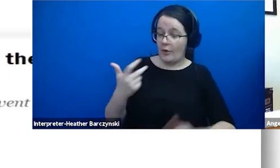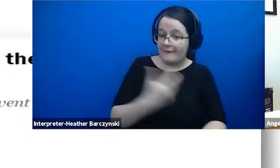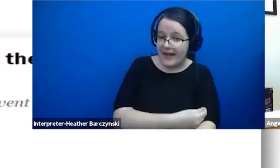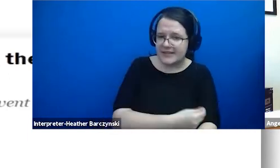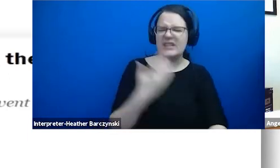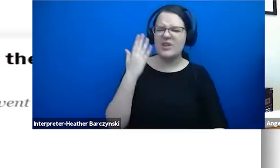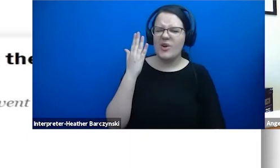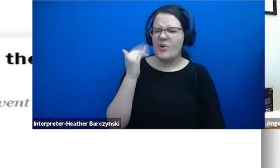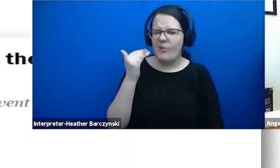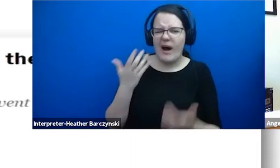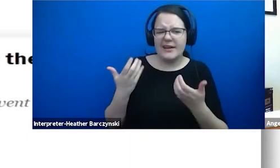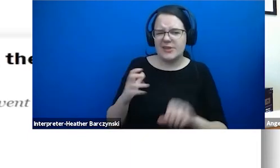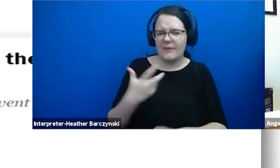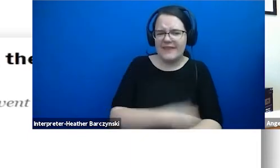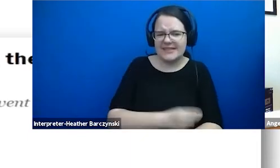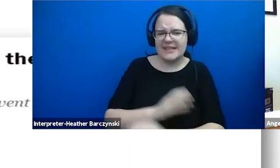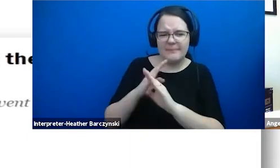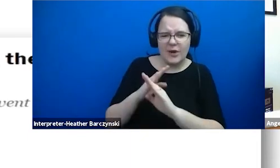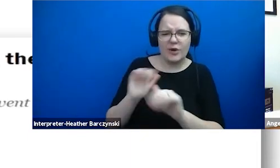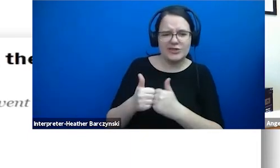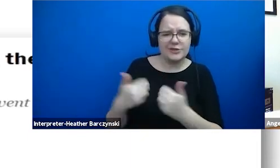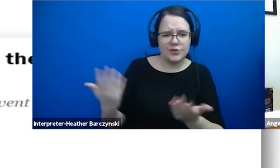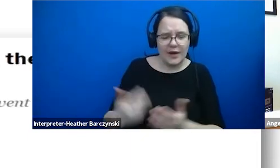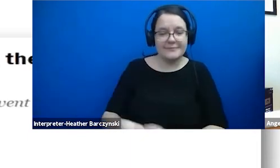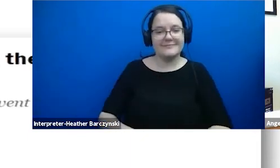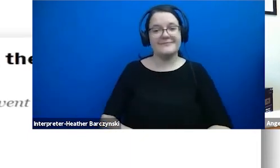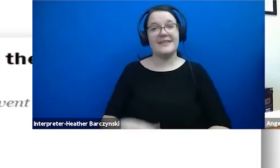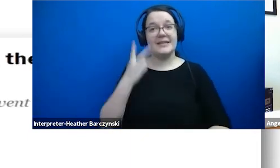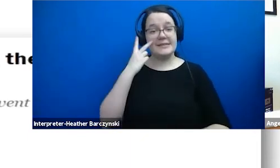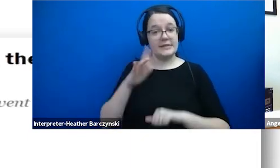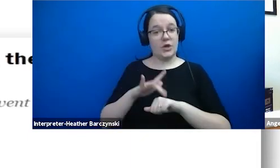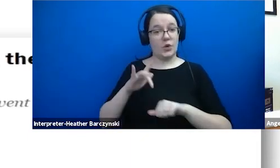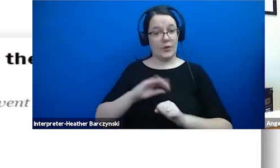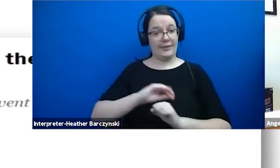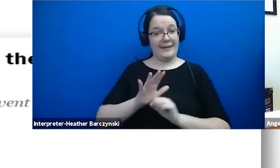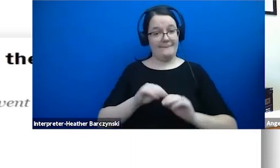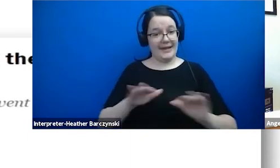becoming vaccinated and as you can see early on in the pandemic when we were still learning a lot